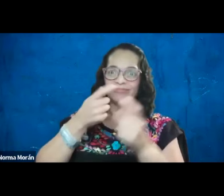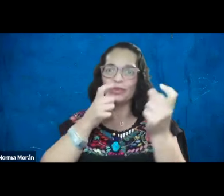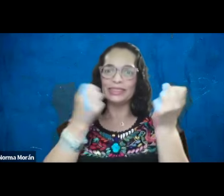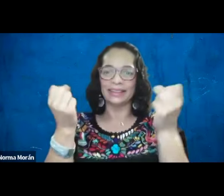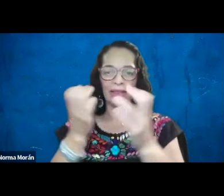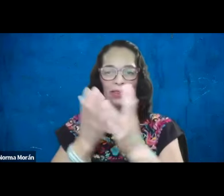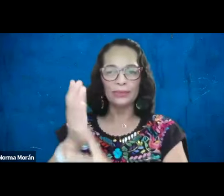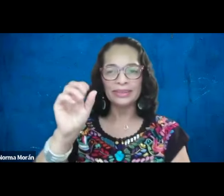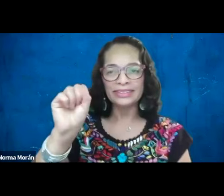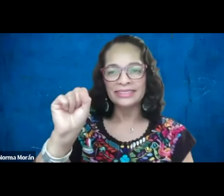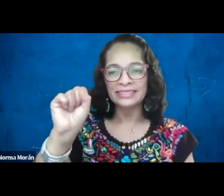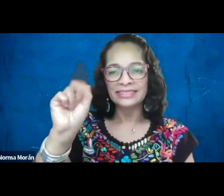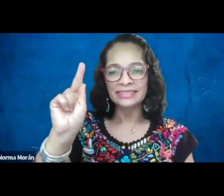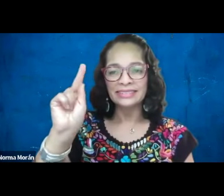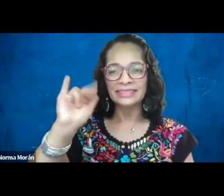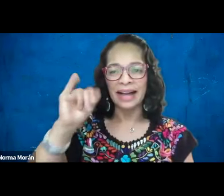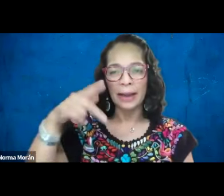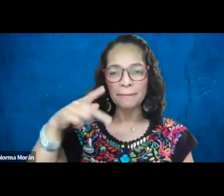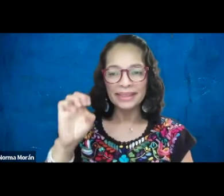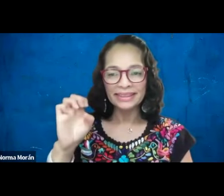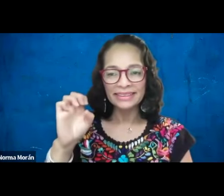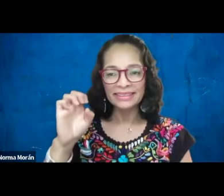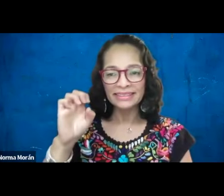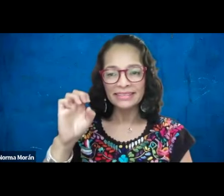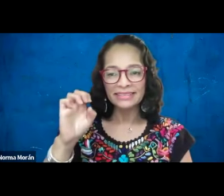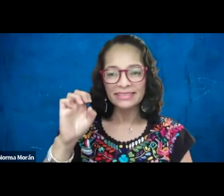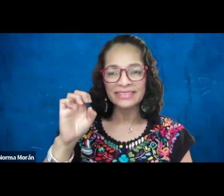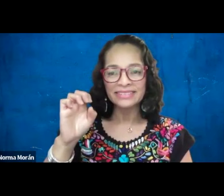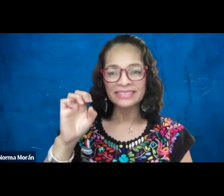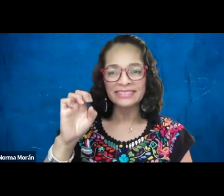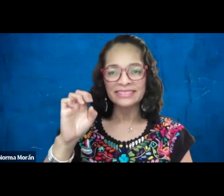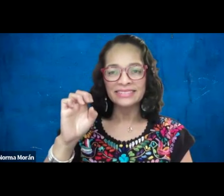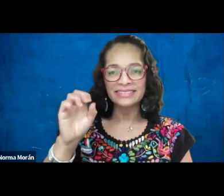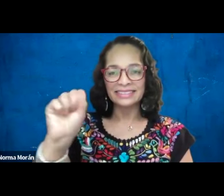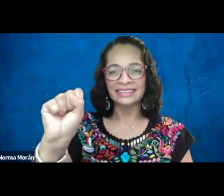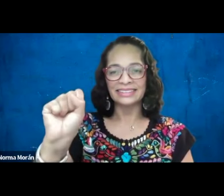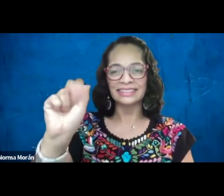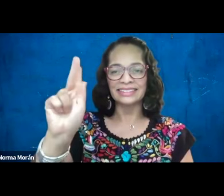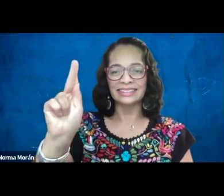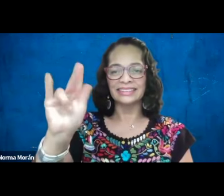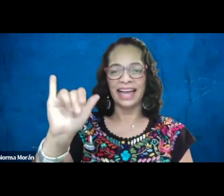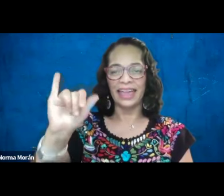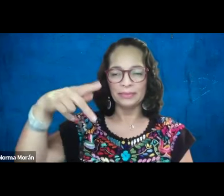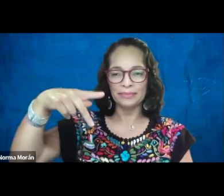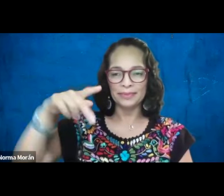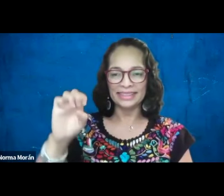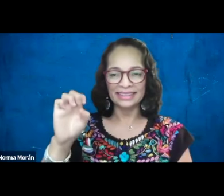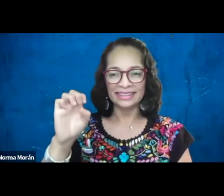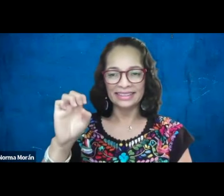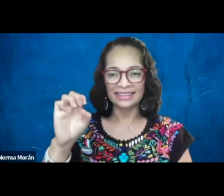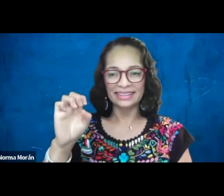I remember the lactation consultant was hearing and had signed through Skype.